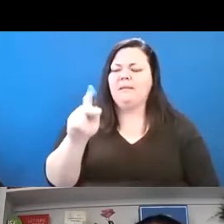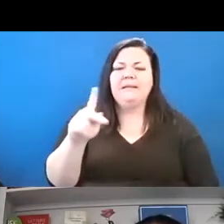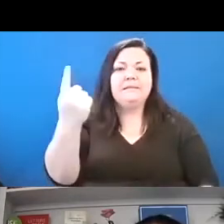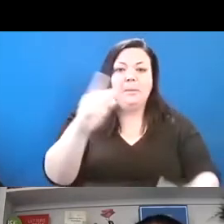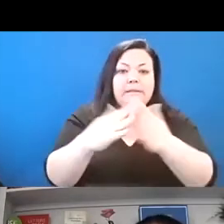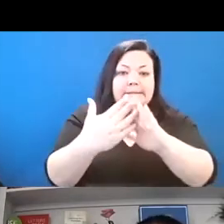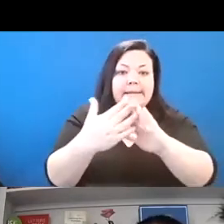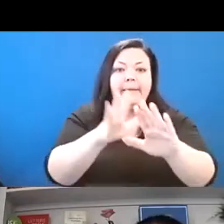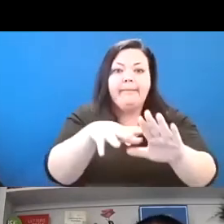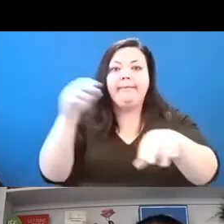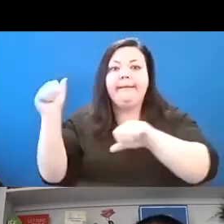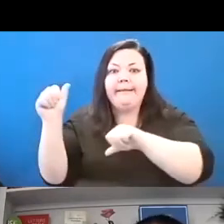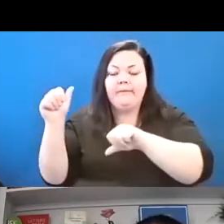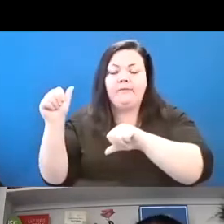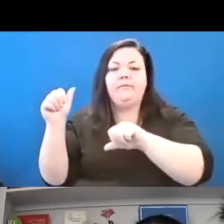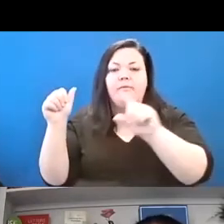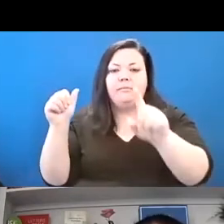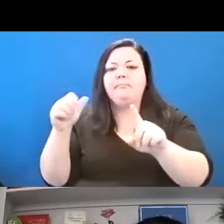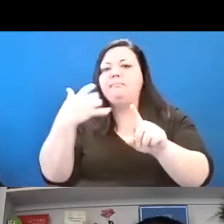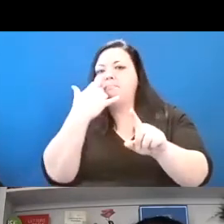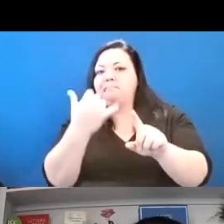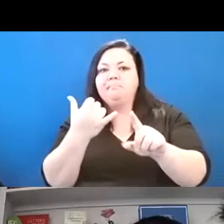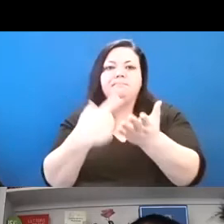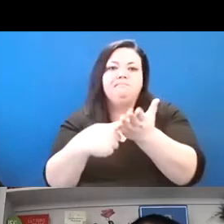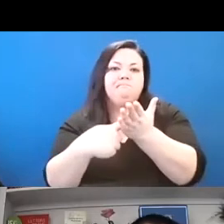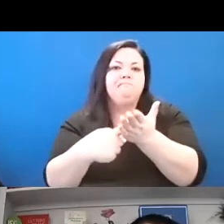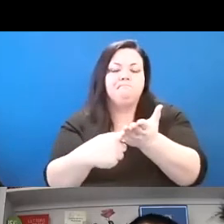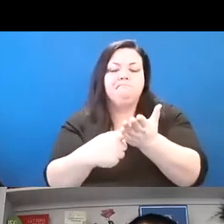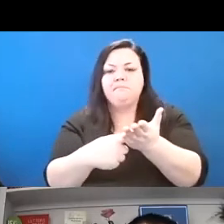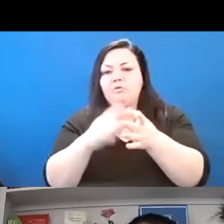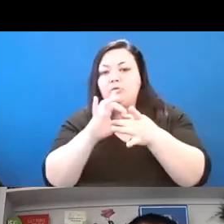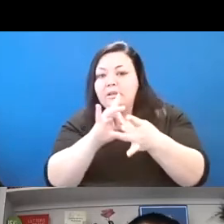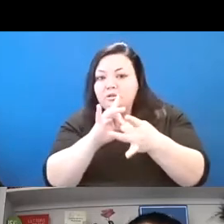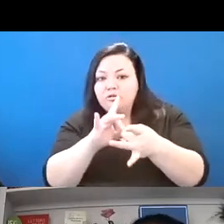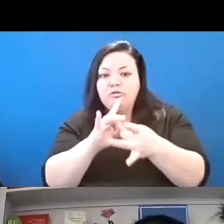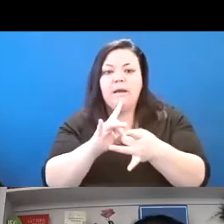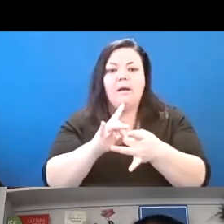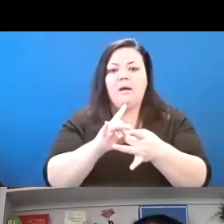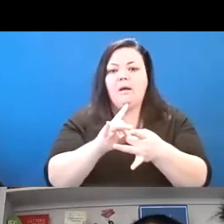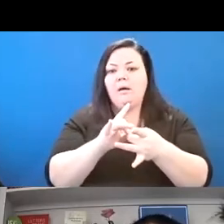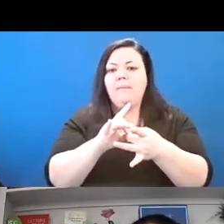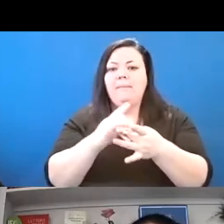is calling in discussing their phone relationship um and their kind of past sexual relationship